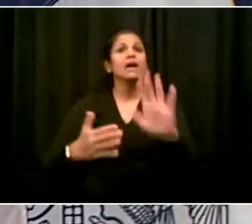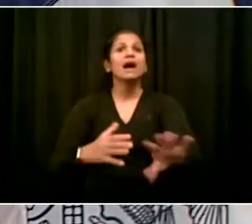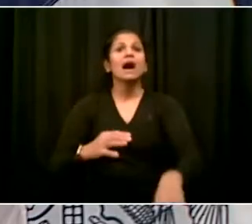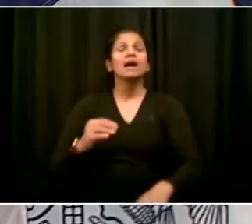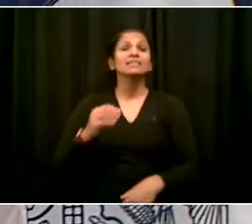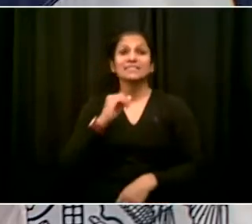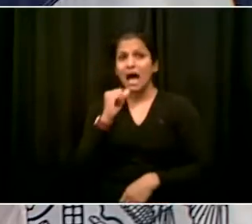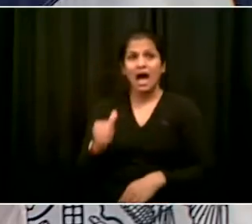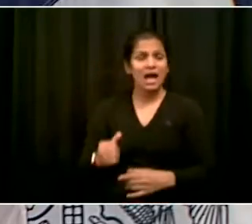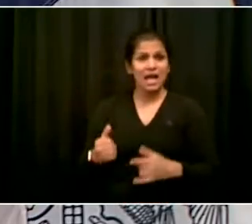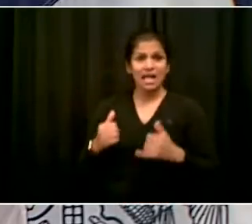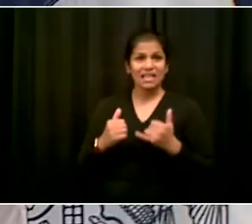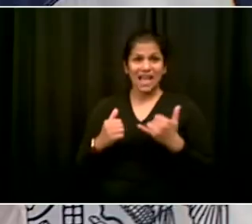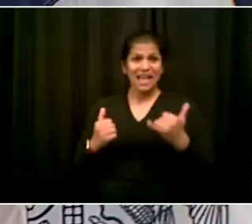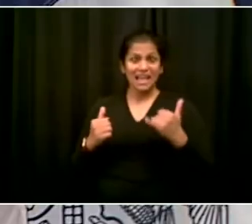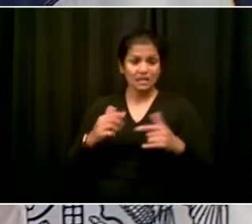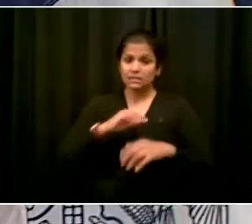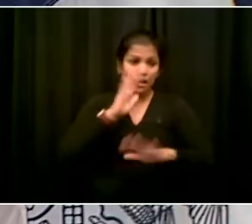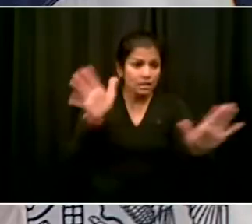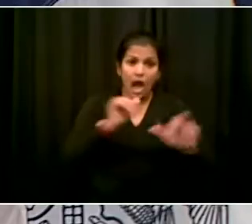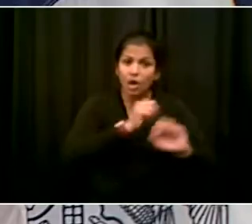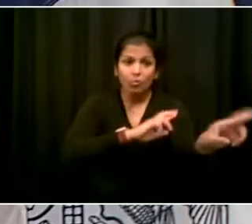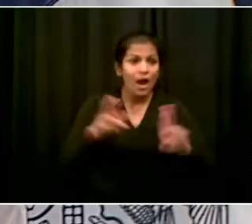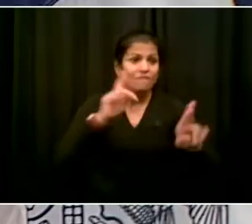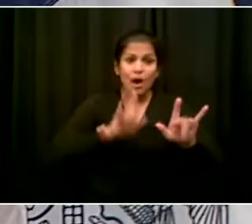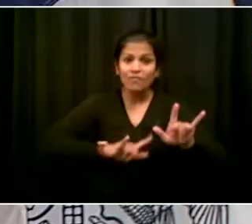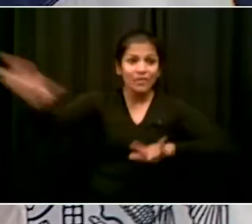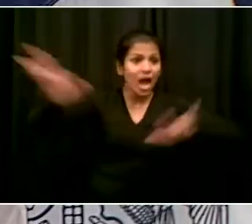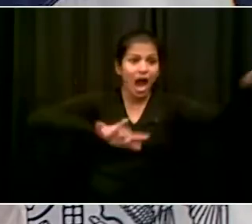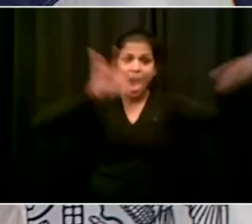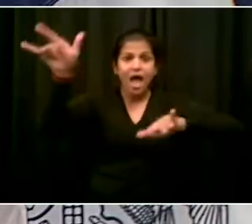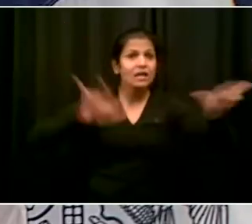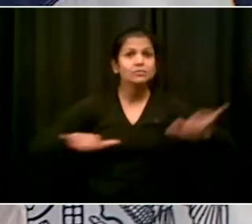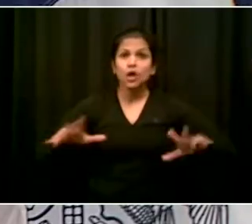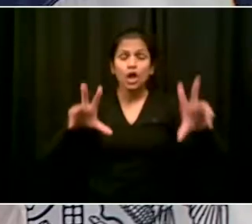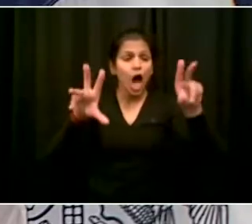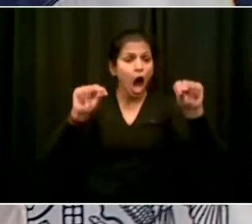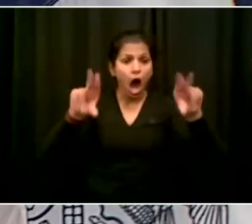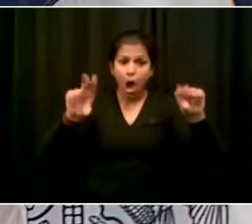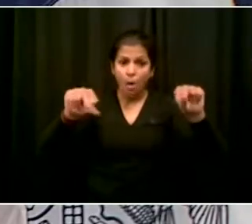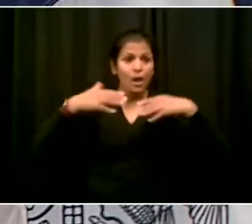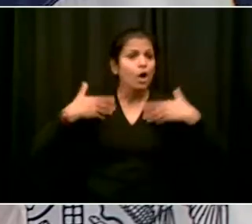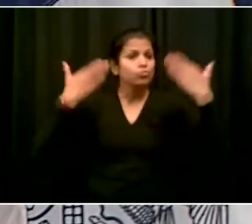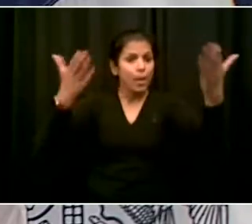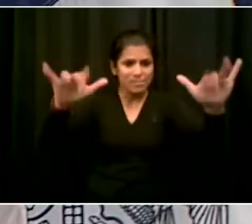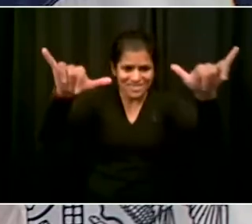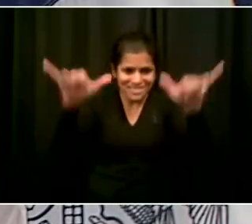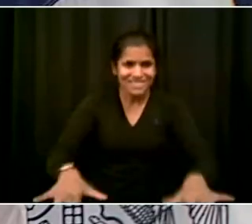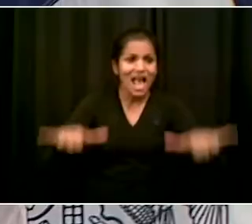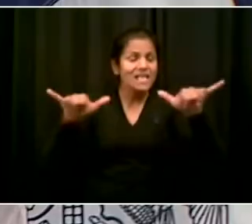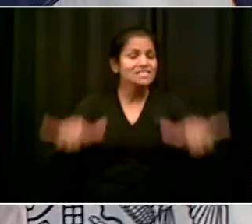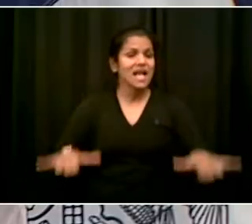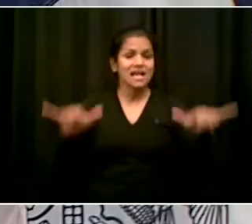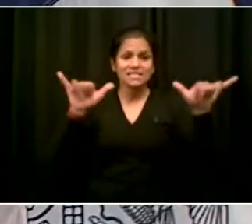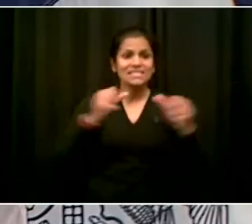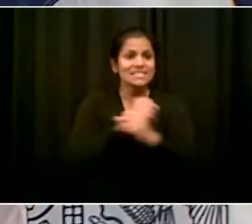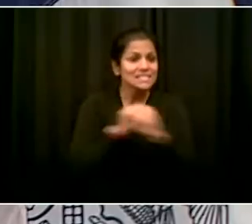YOU. I KEEP SAYING TO FOLKS, THIS IS NOT A TIME TO TRAVVL EL EOR HAVE BIG GATHERINGS. KEEP ANY